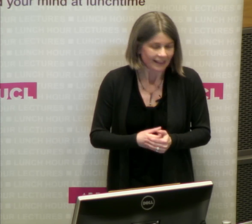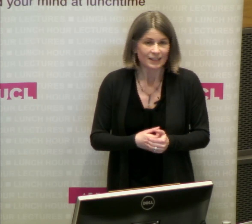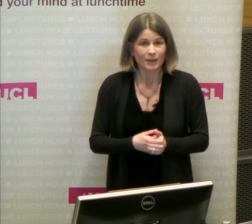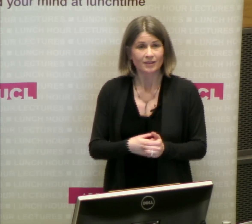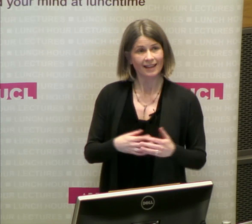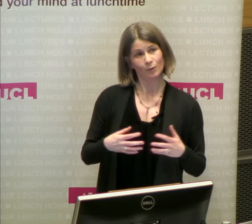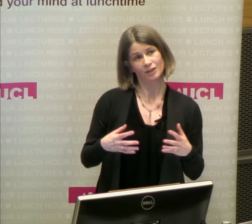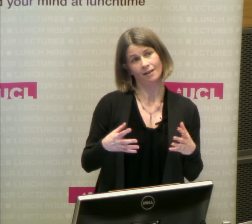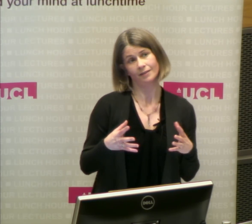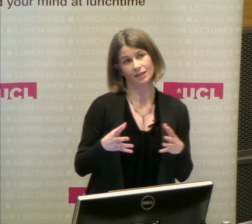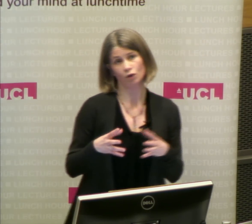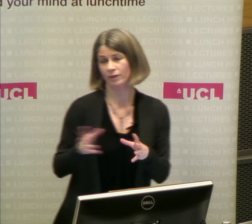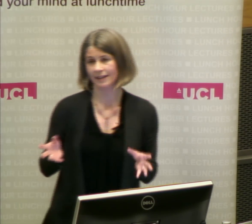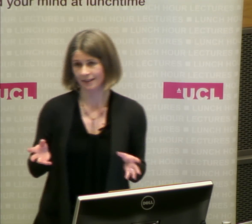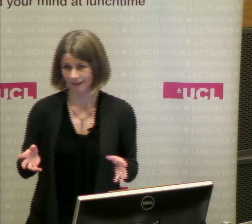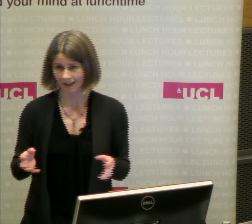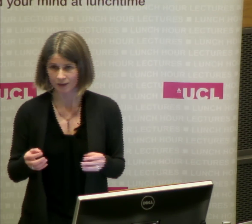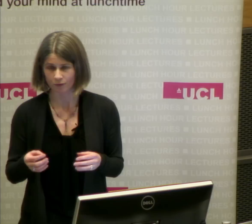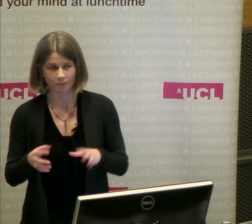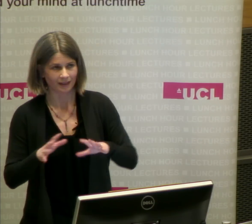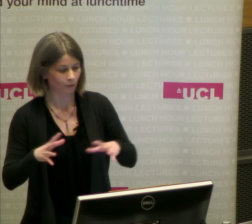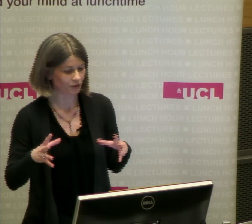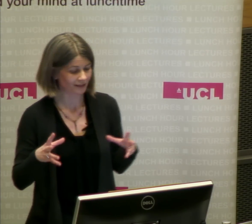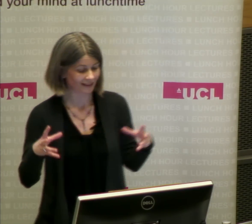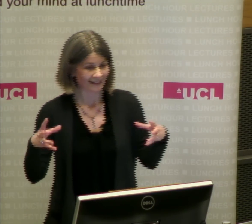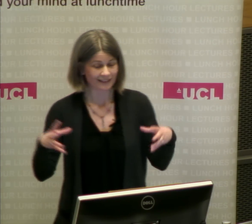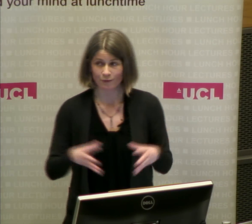because languages aren't created in the classroom. Languages develop